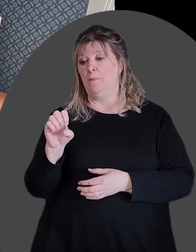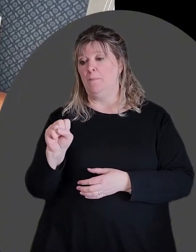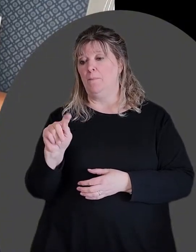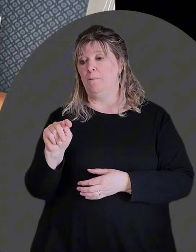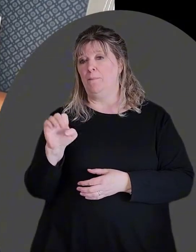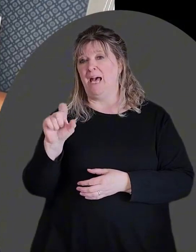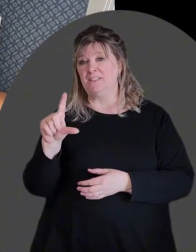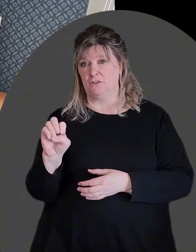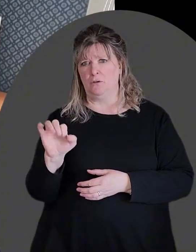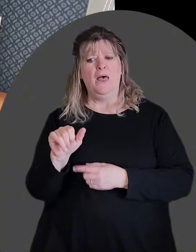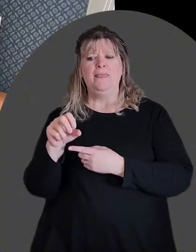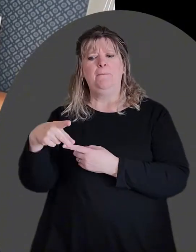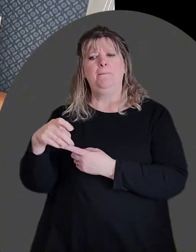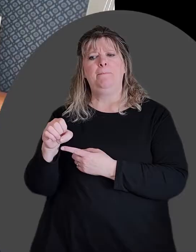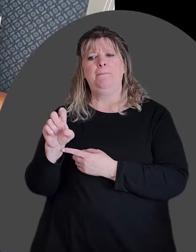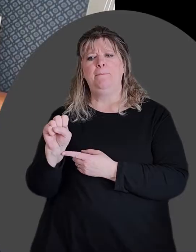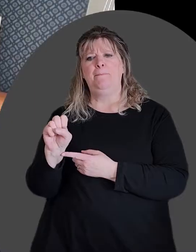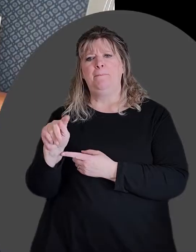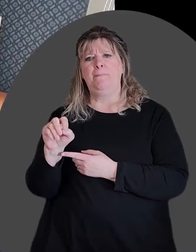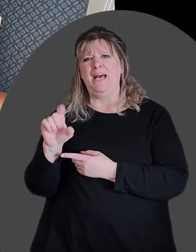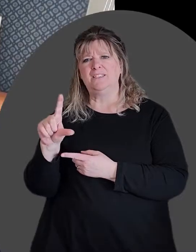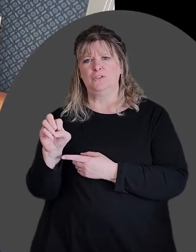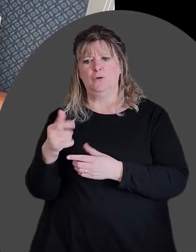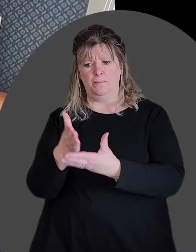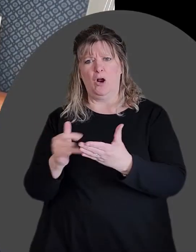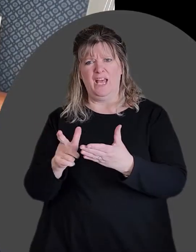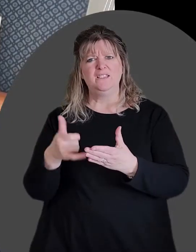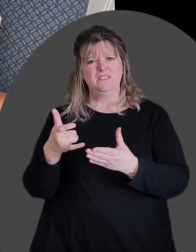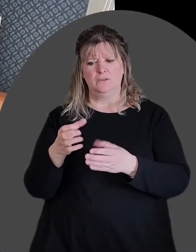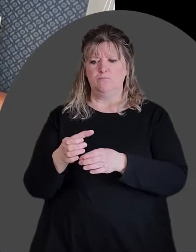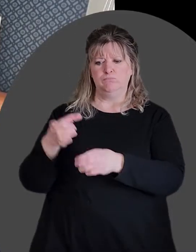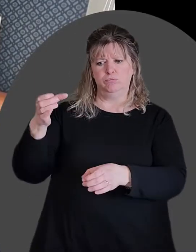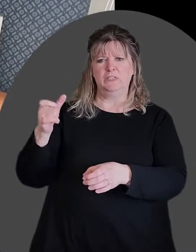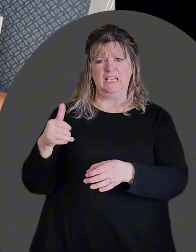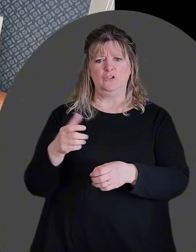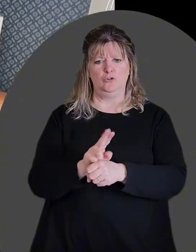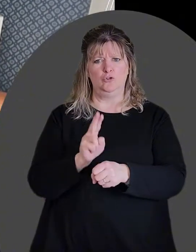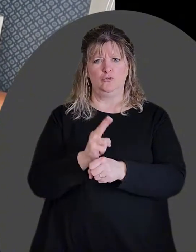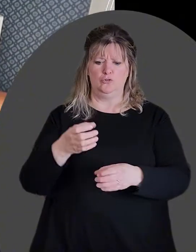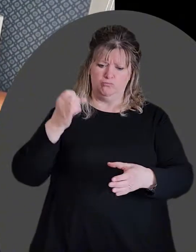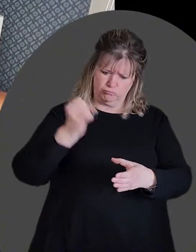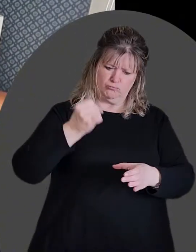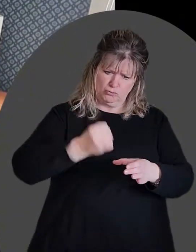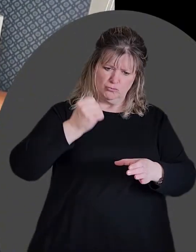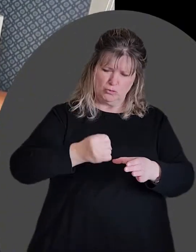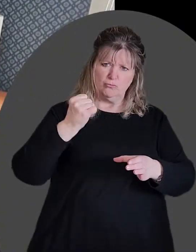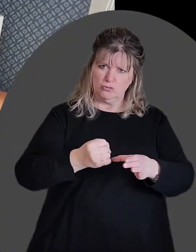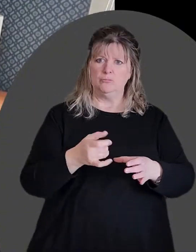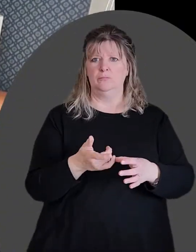that you would use to pound into the mortar now I have a theory about this